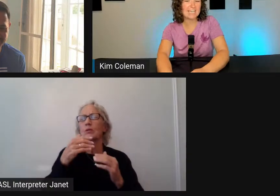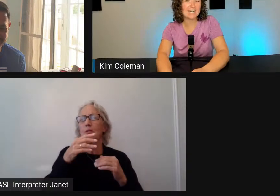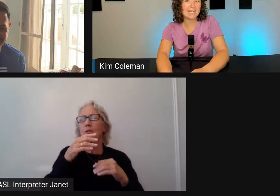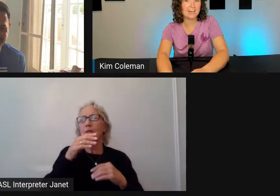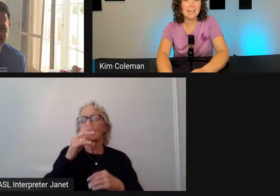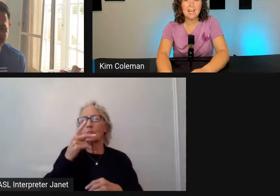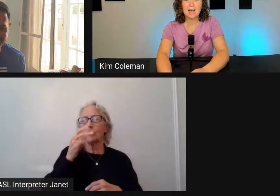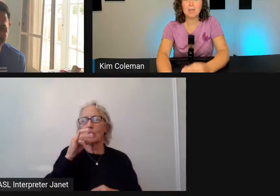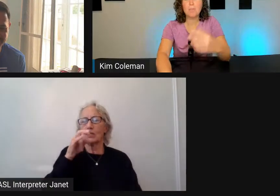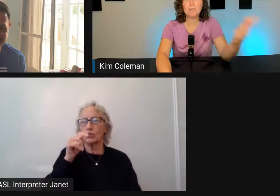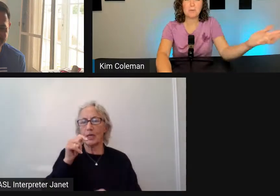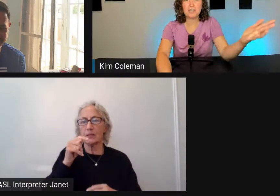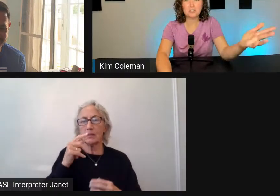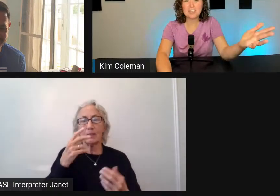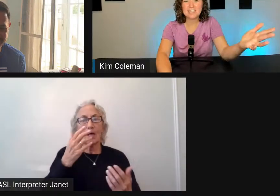we usually try to have an accessibility project